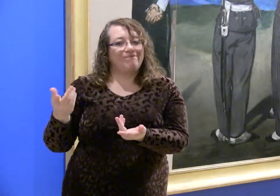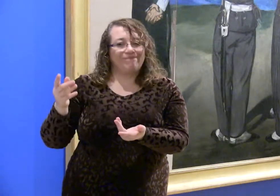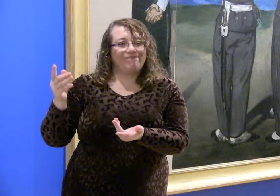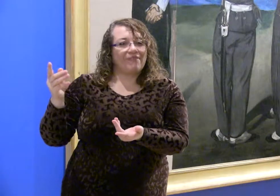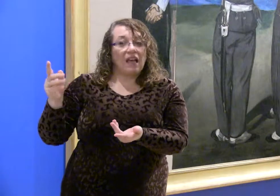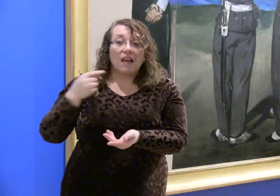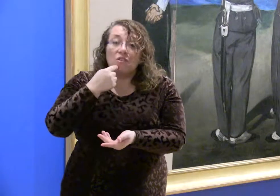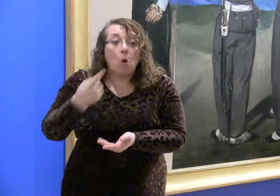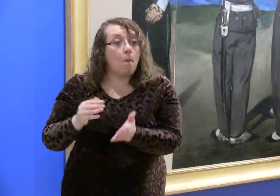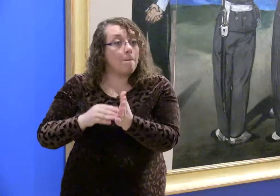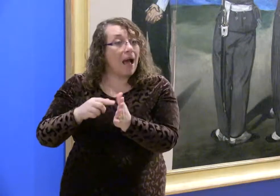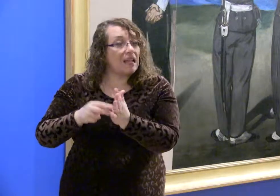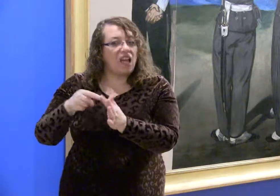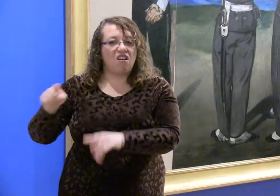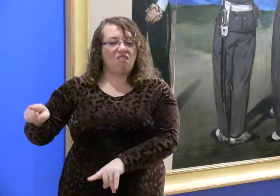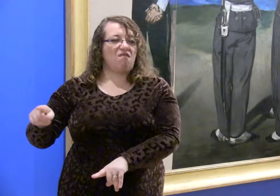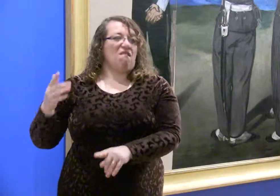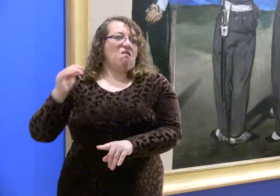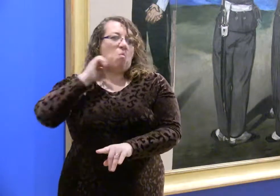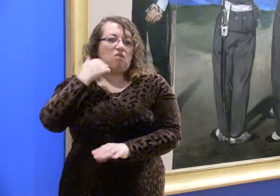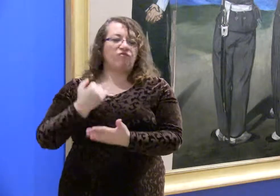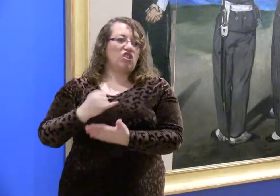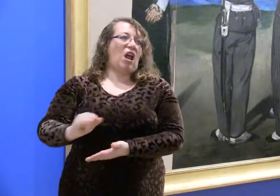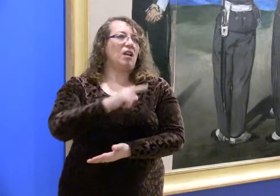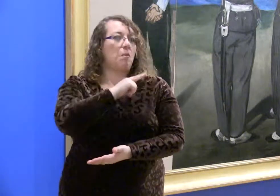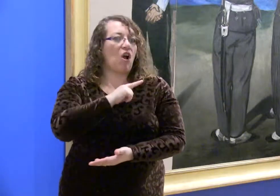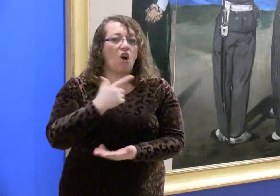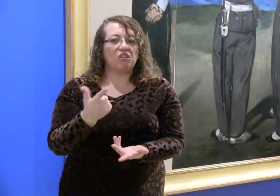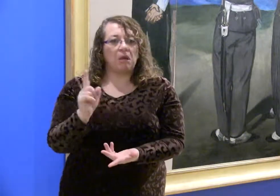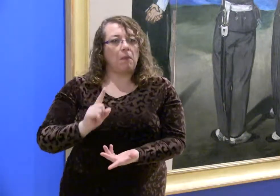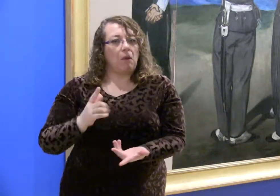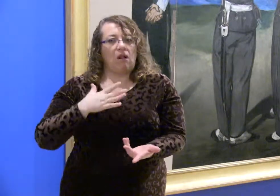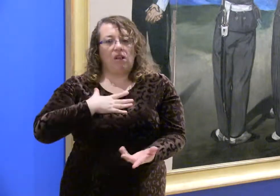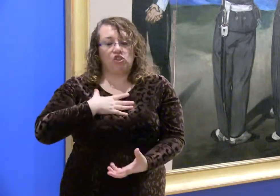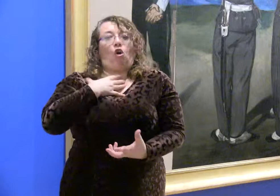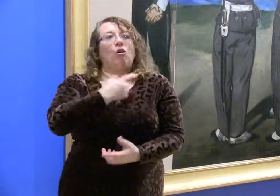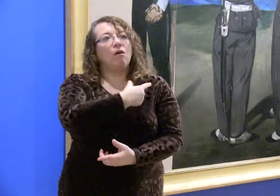were too controversial and had been rejected. He wanted to get the composition out to the public